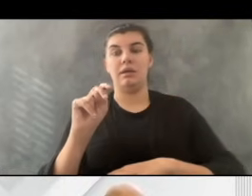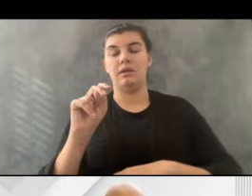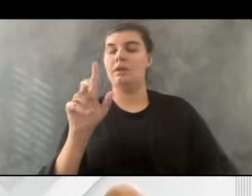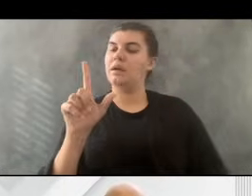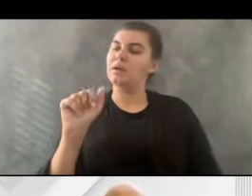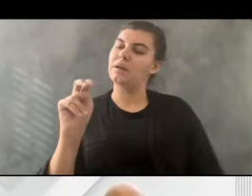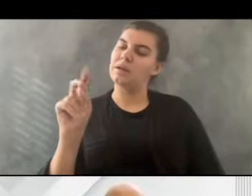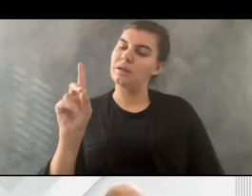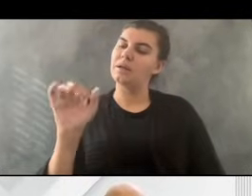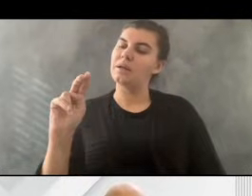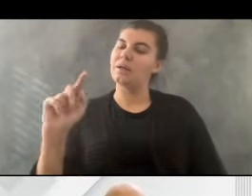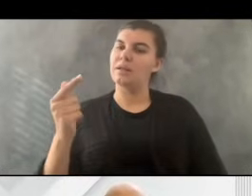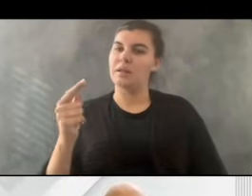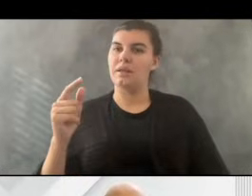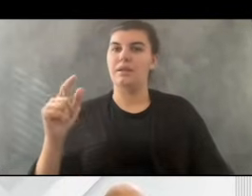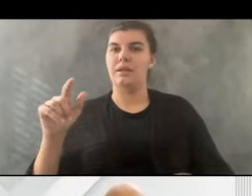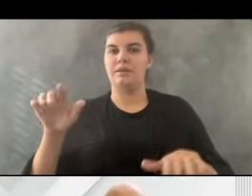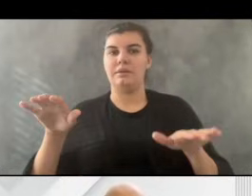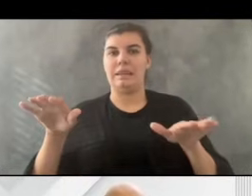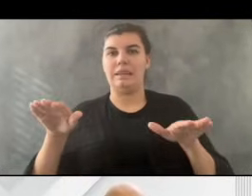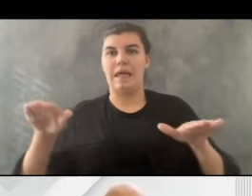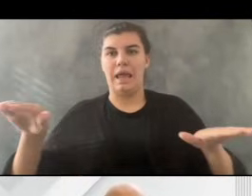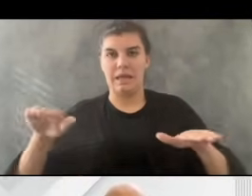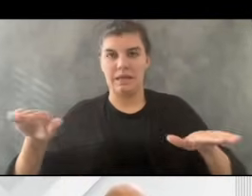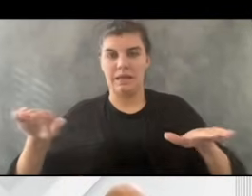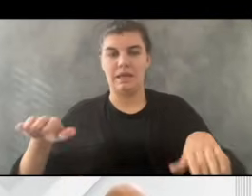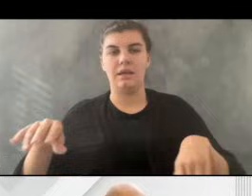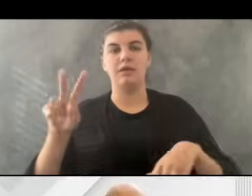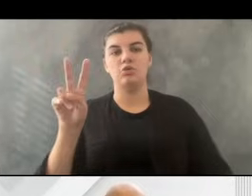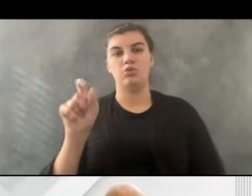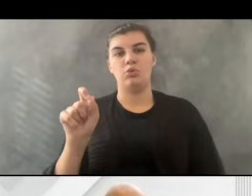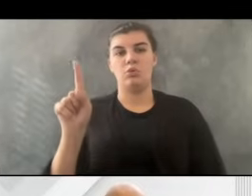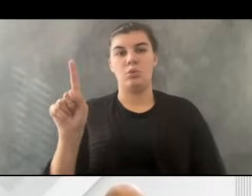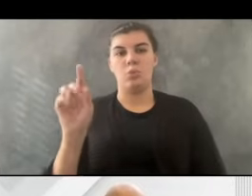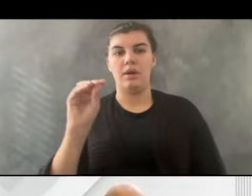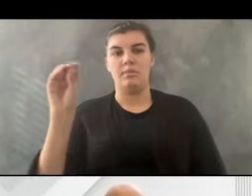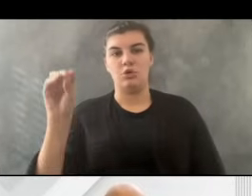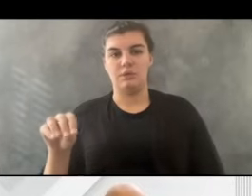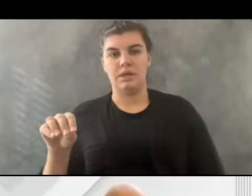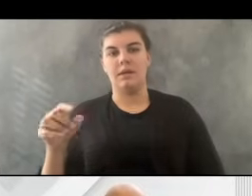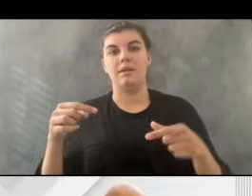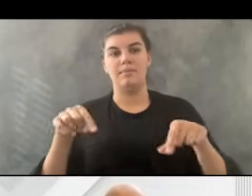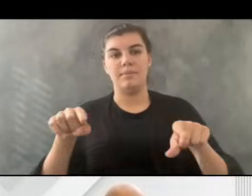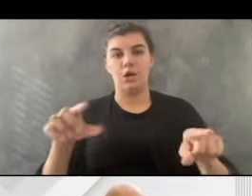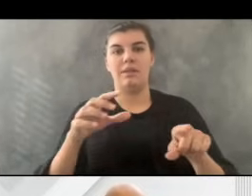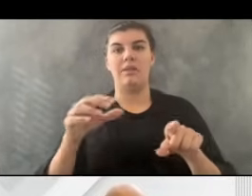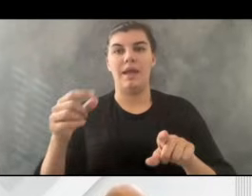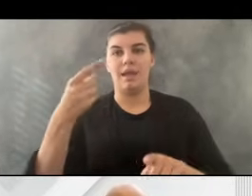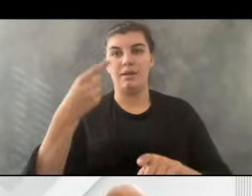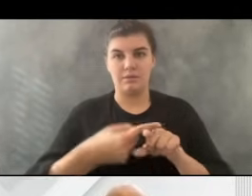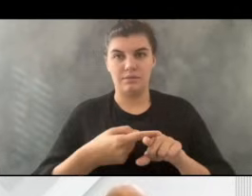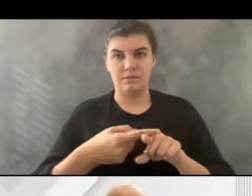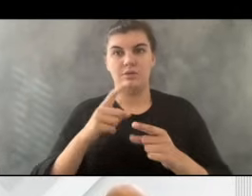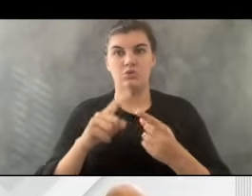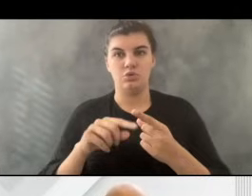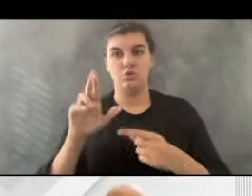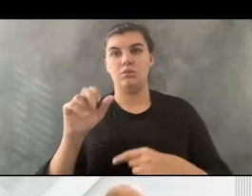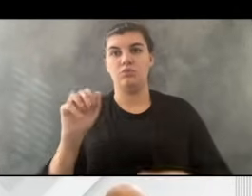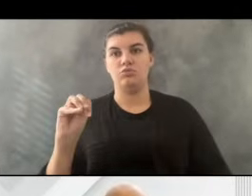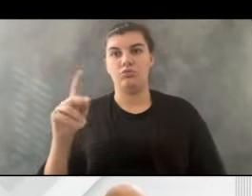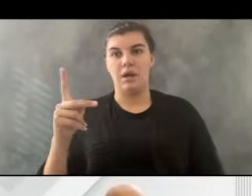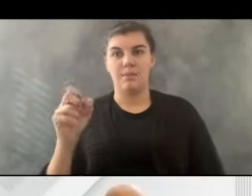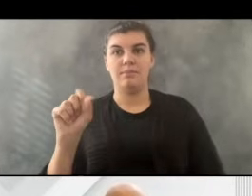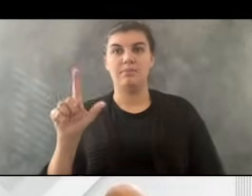slope is 2.1 percent parallel and perpendicular to the ramp running slope. So both the cross slope